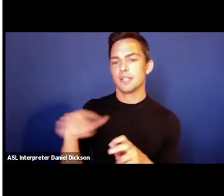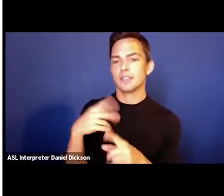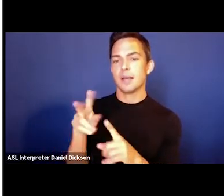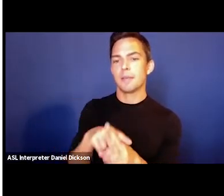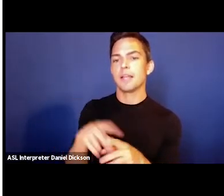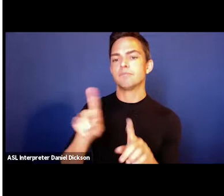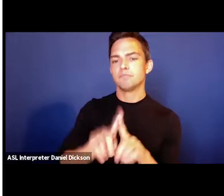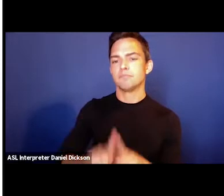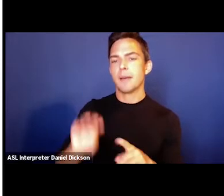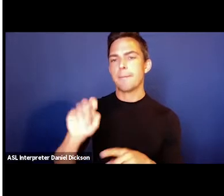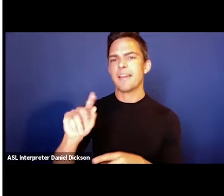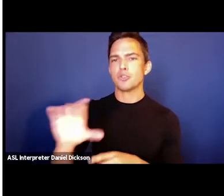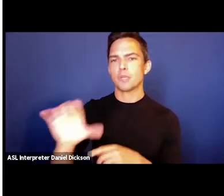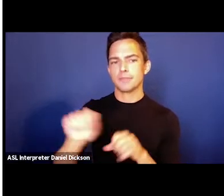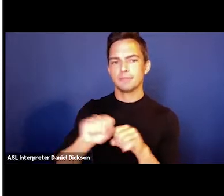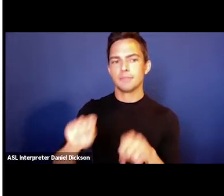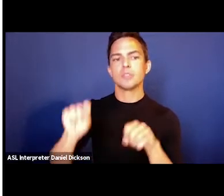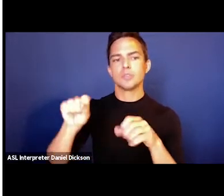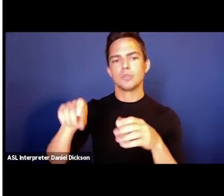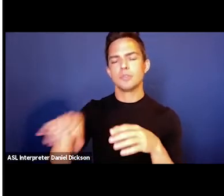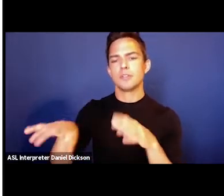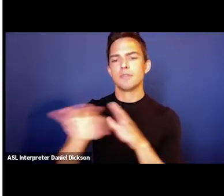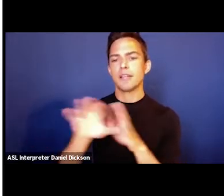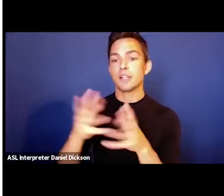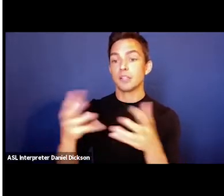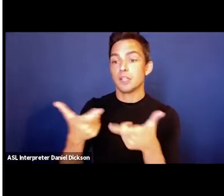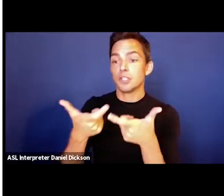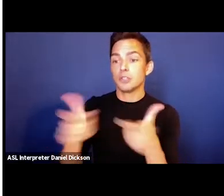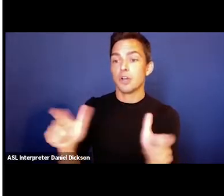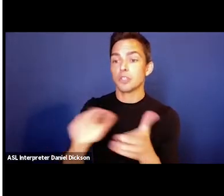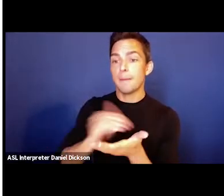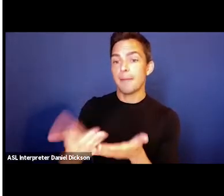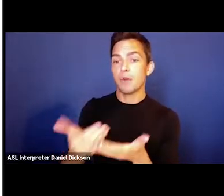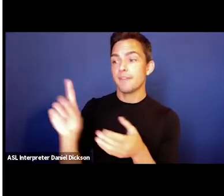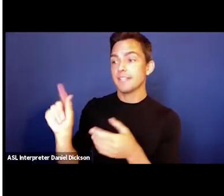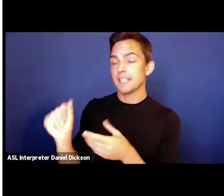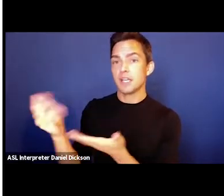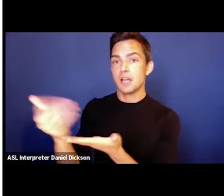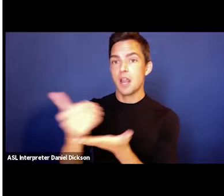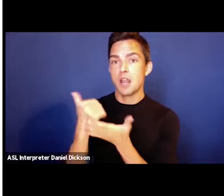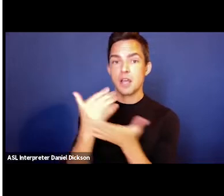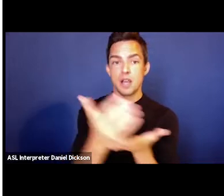to analyze multiple large datasets data sets in both evaluation and observational studies